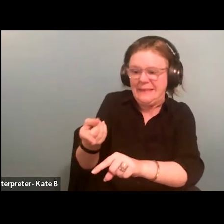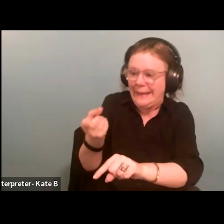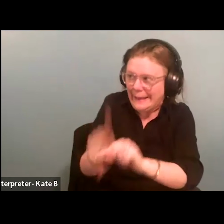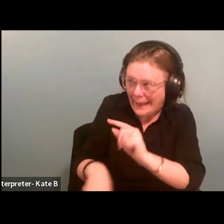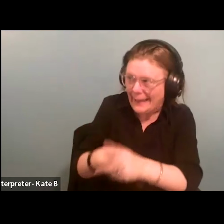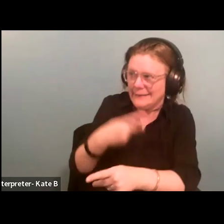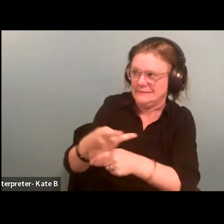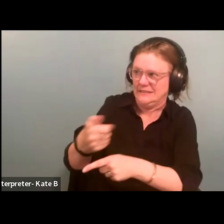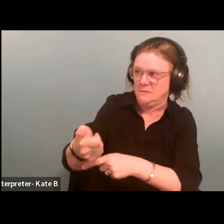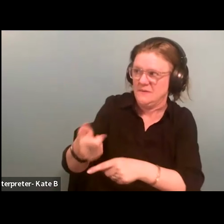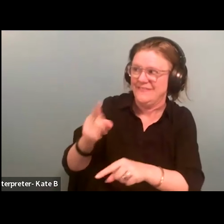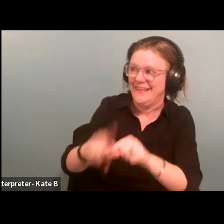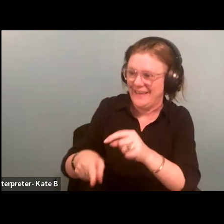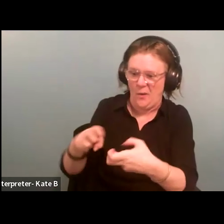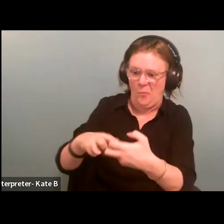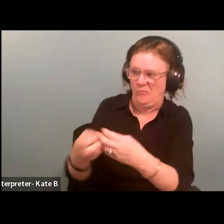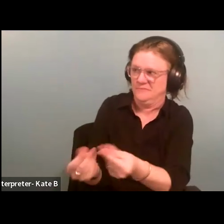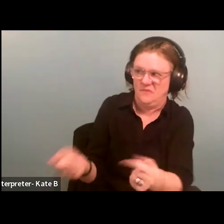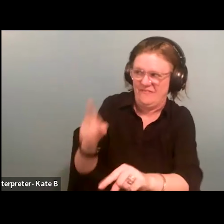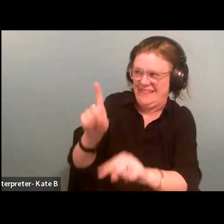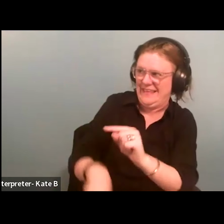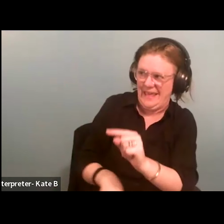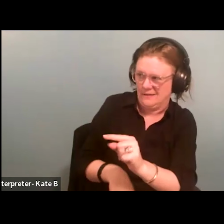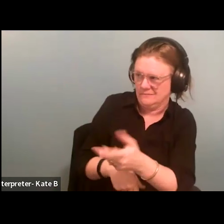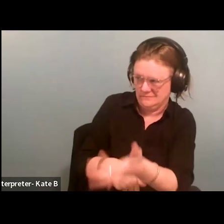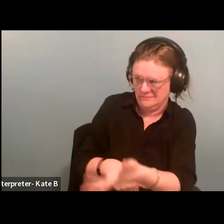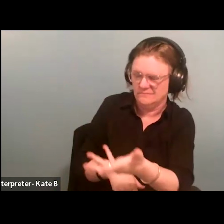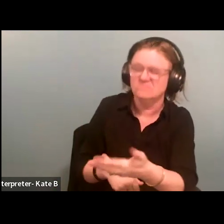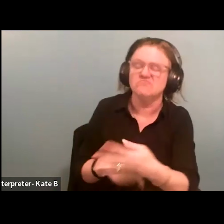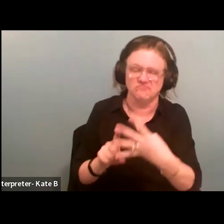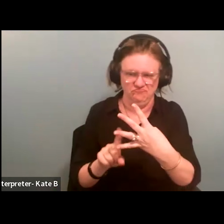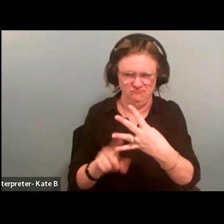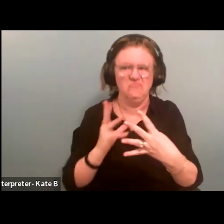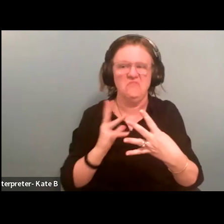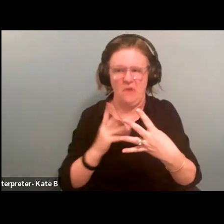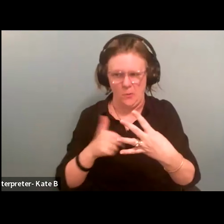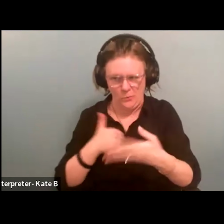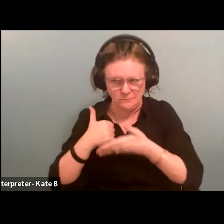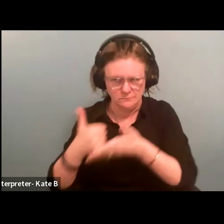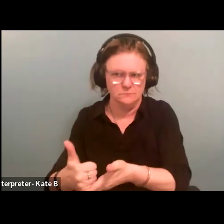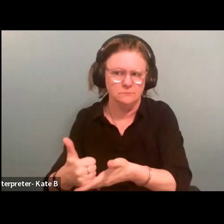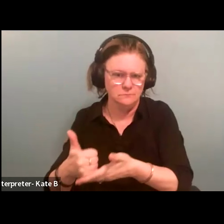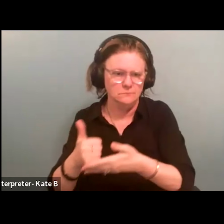to be able to help themselves to maintain their physical or mental health. They need assistance.